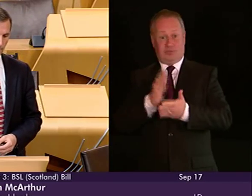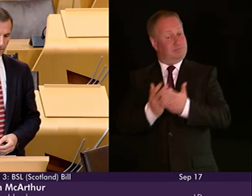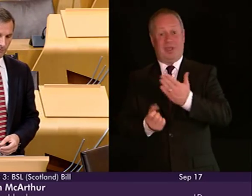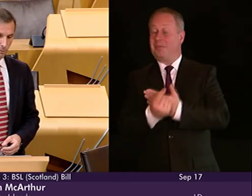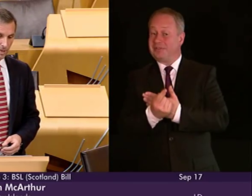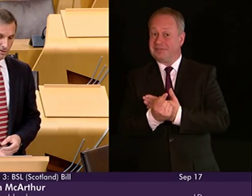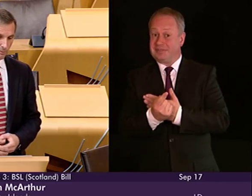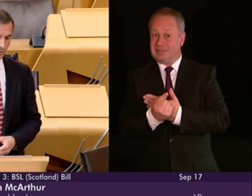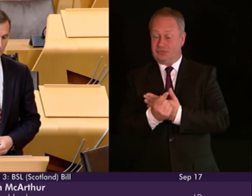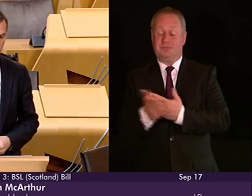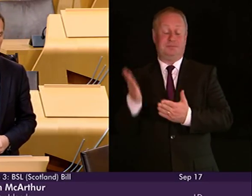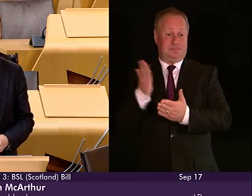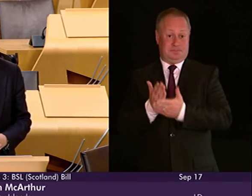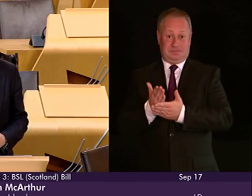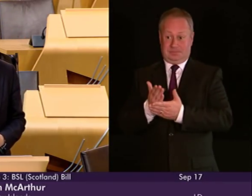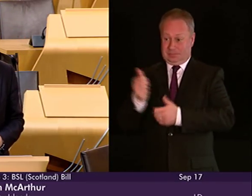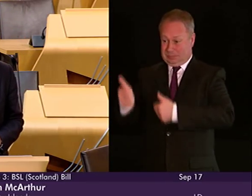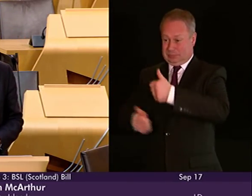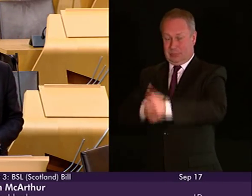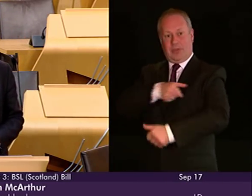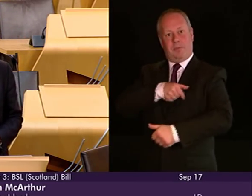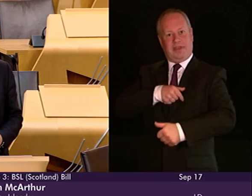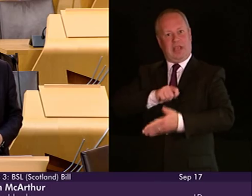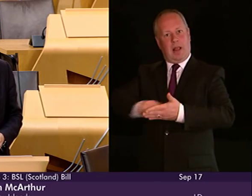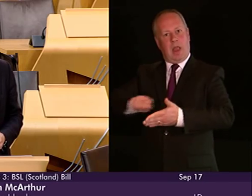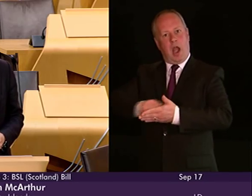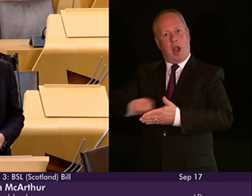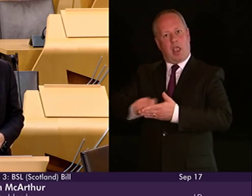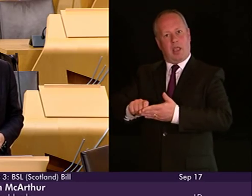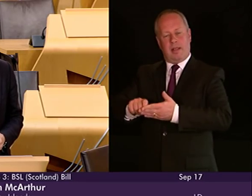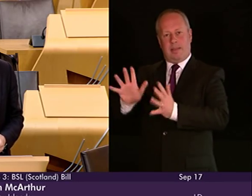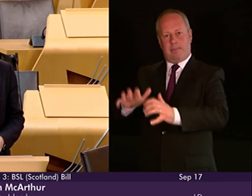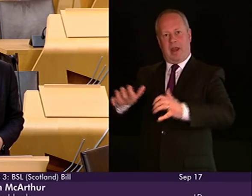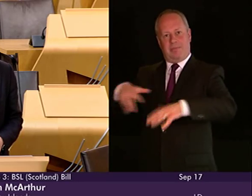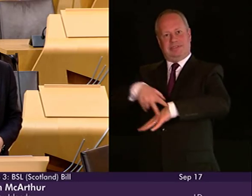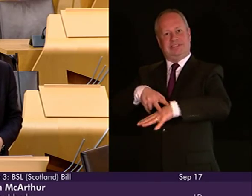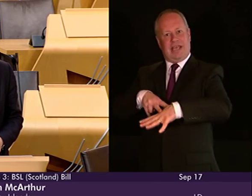I therefore pay tribute to the committee clerks and other parliamentary staff for the creativity and